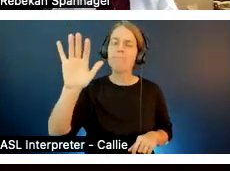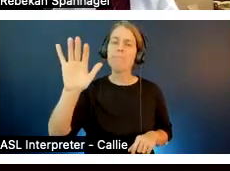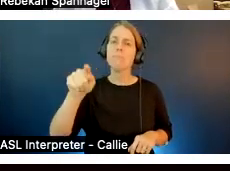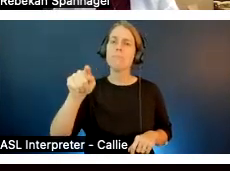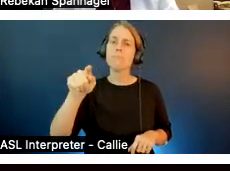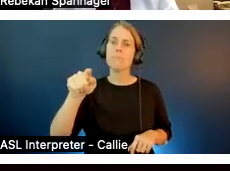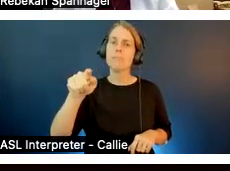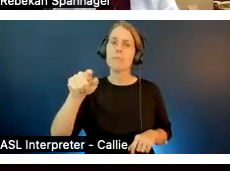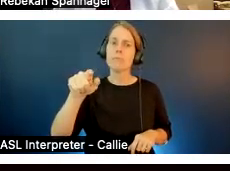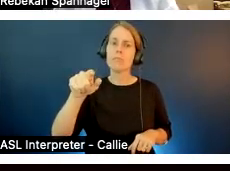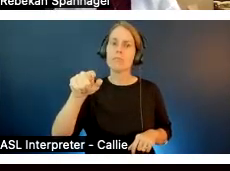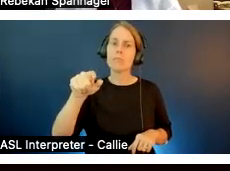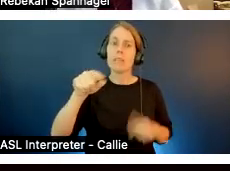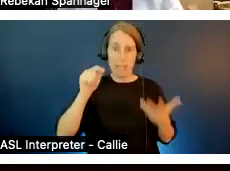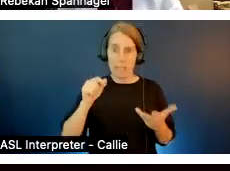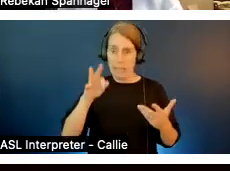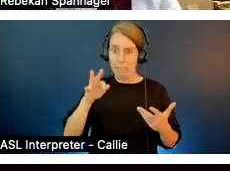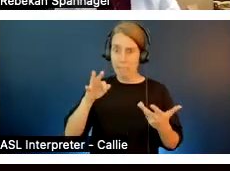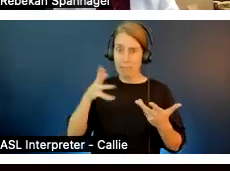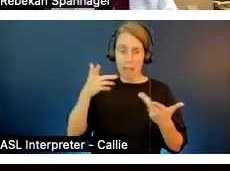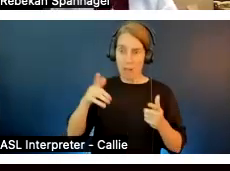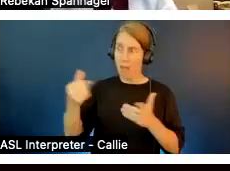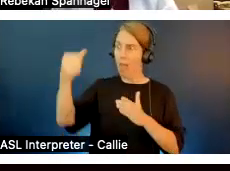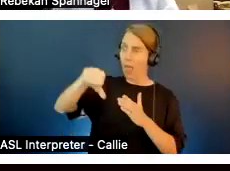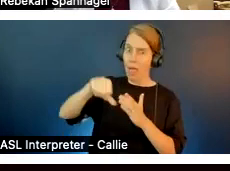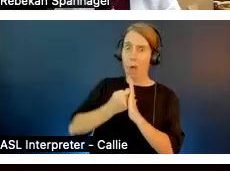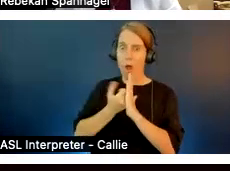what to to say in their appeal what is the notice going to tell them